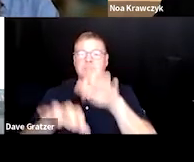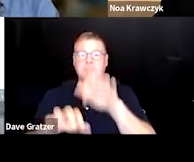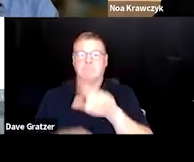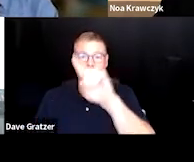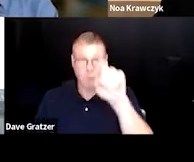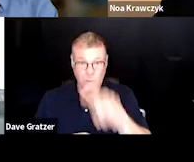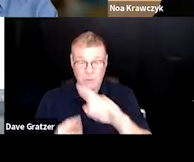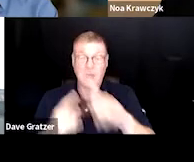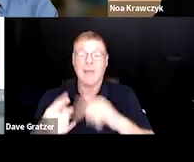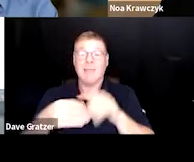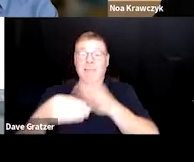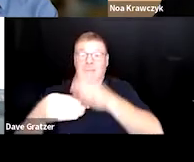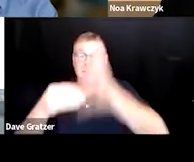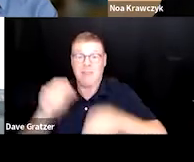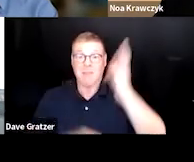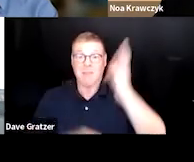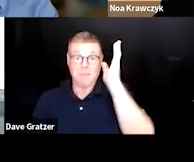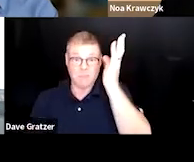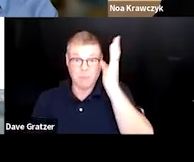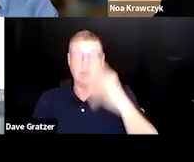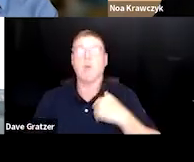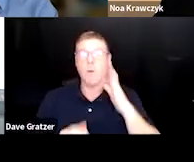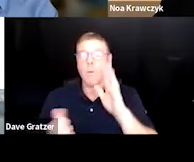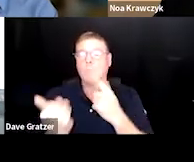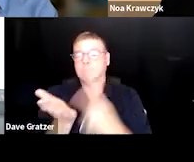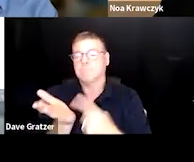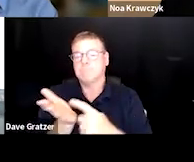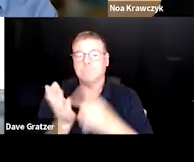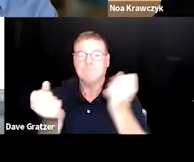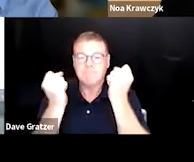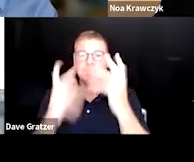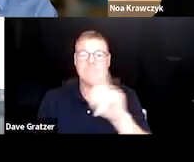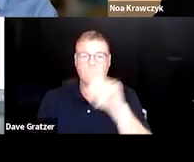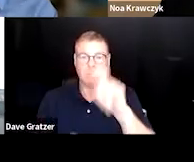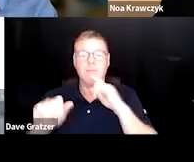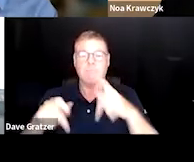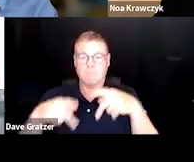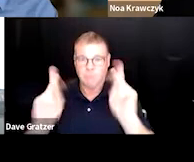And at the conclusion of the presentations, we will address as many of your questions as time permits.